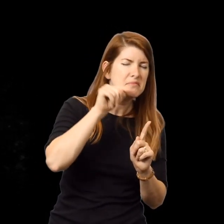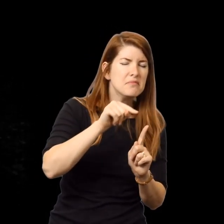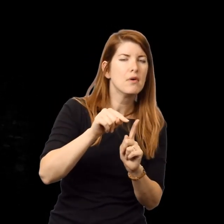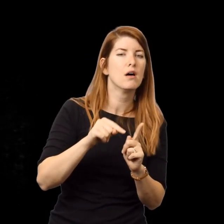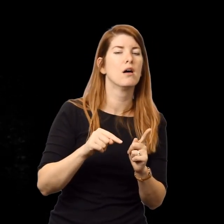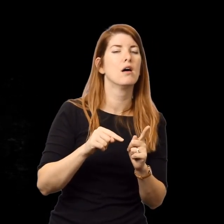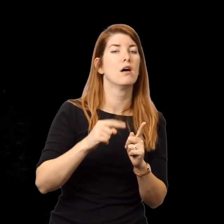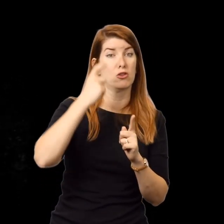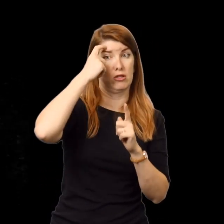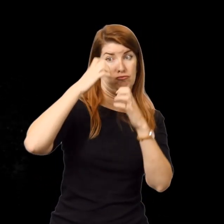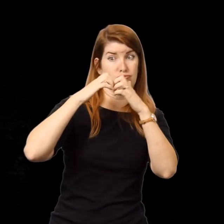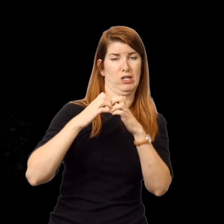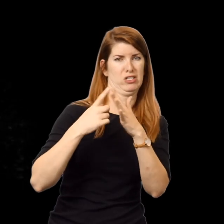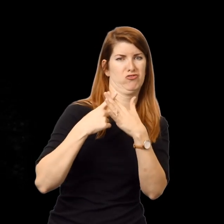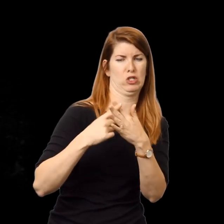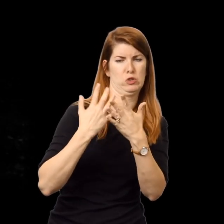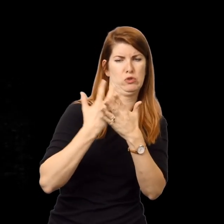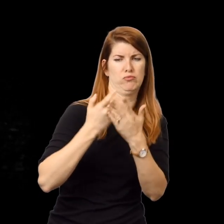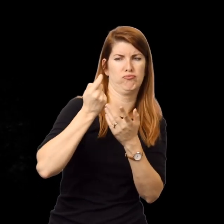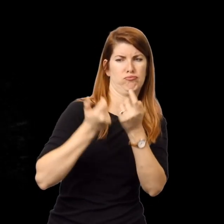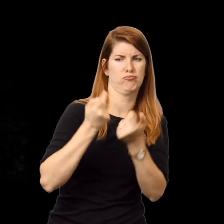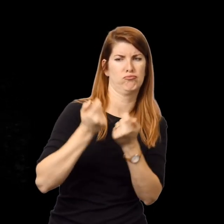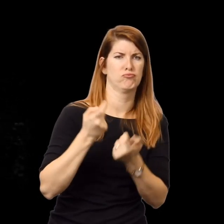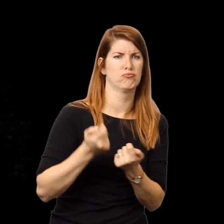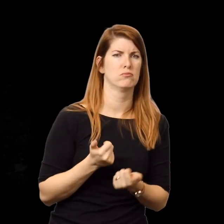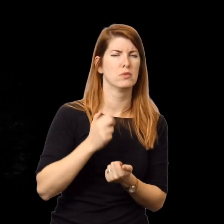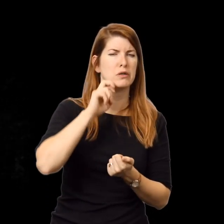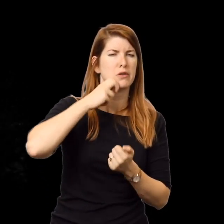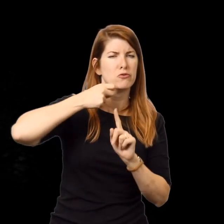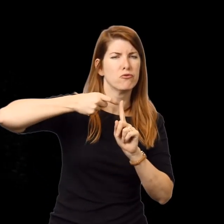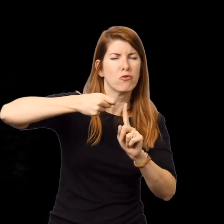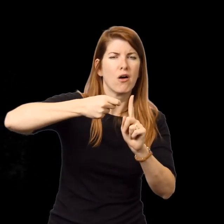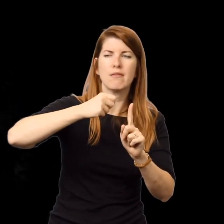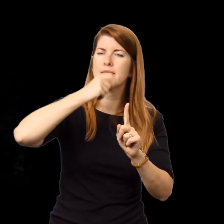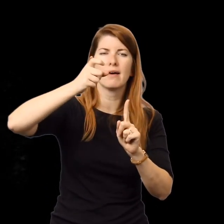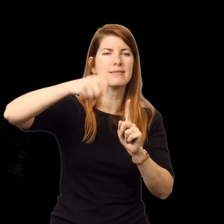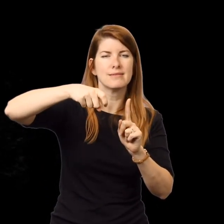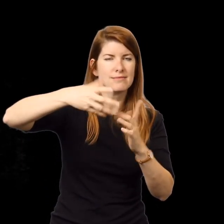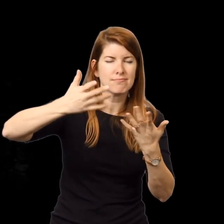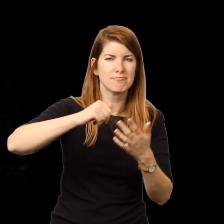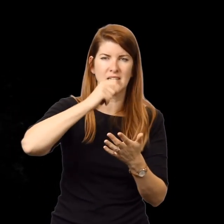the brain starts to get rid of or it prunes neurons that it determines are not needed,